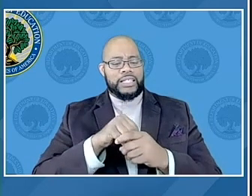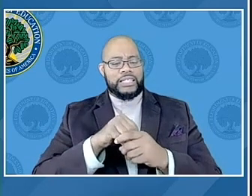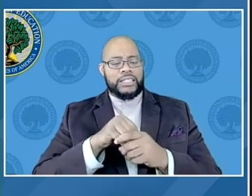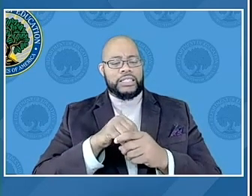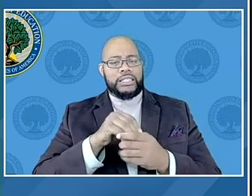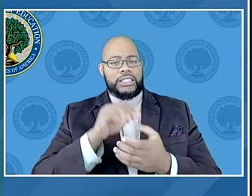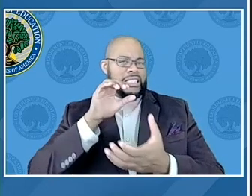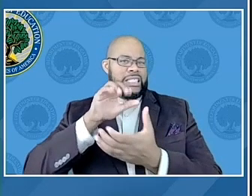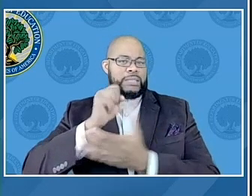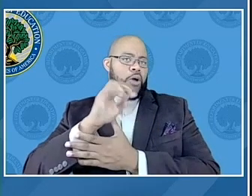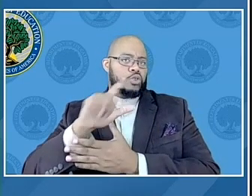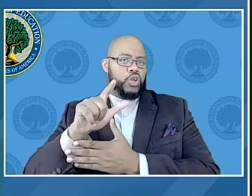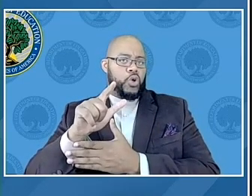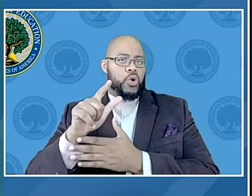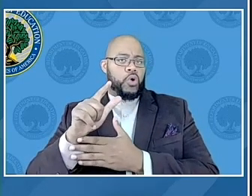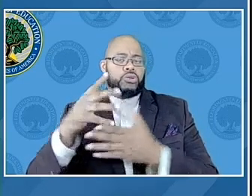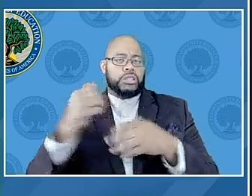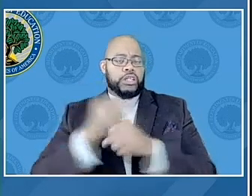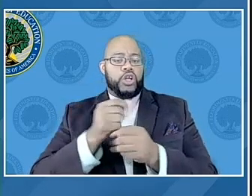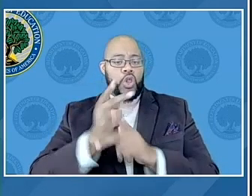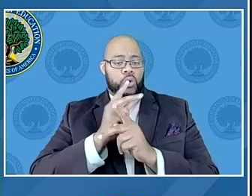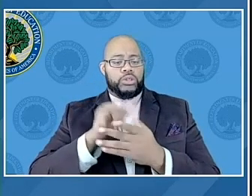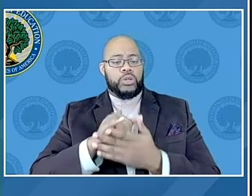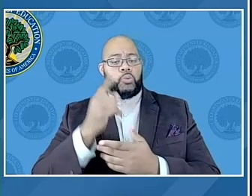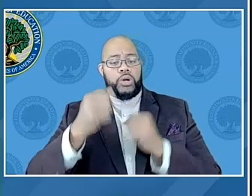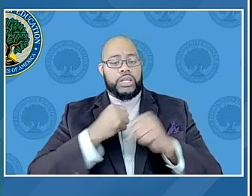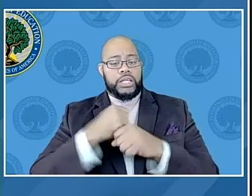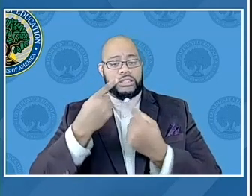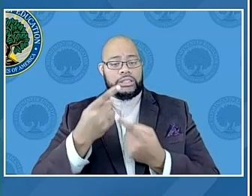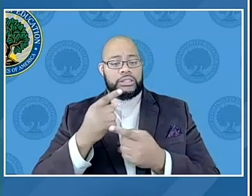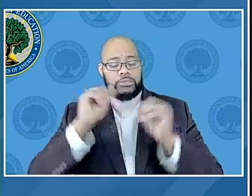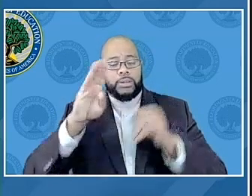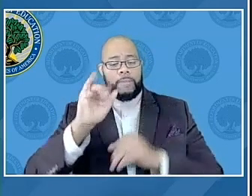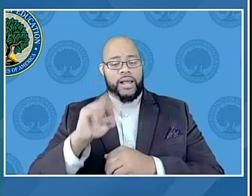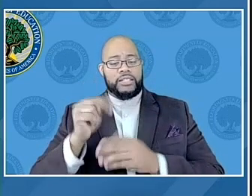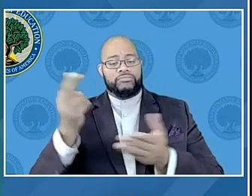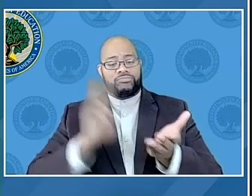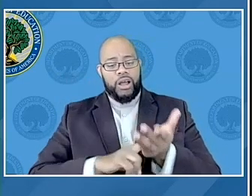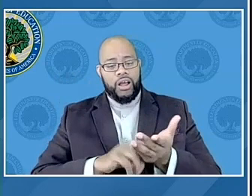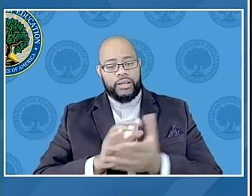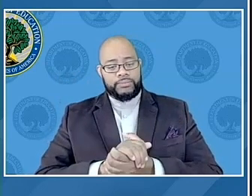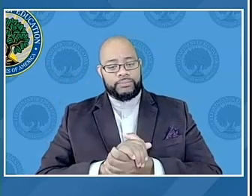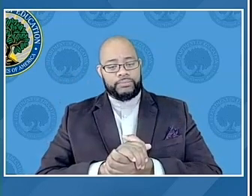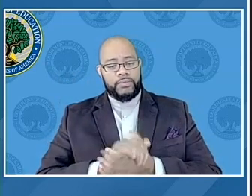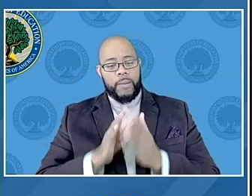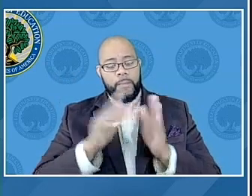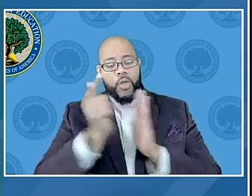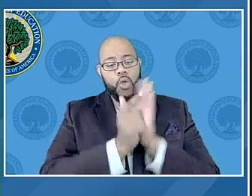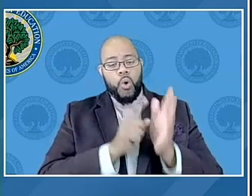Tomorrow, it'll mark one year since President Biden signed Public Law 117-200.